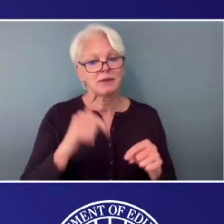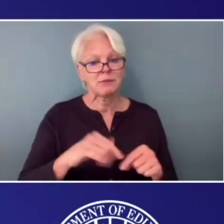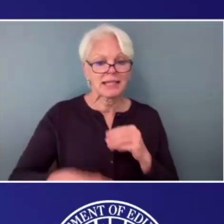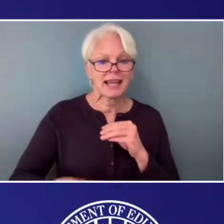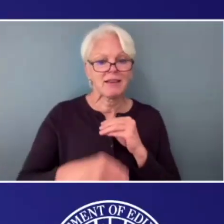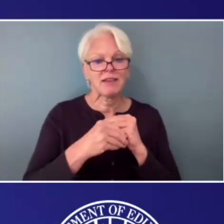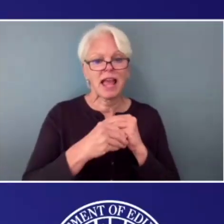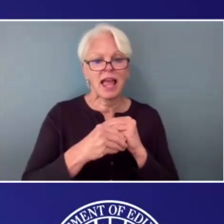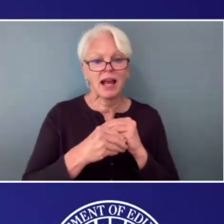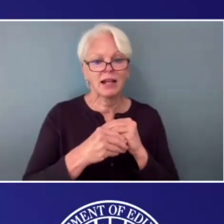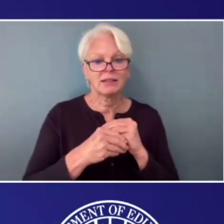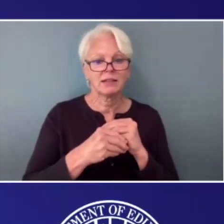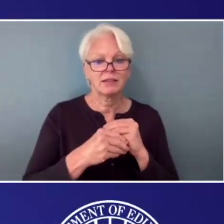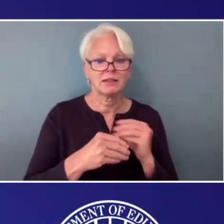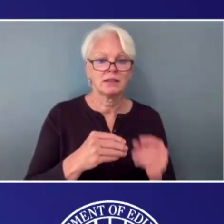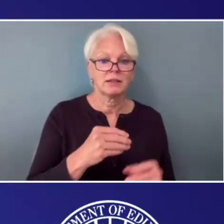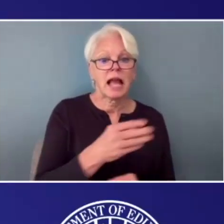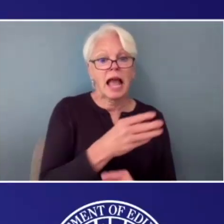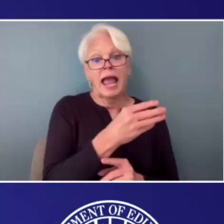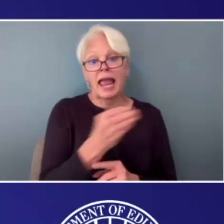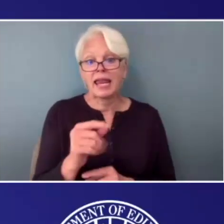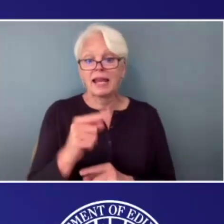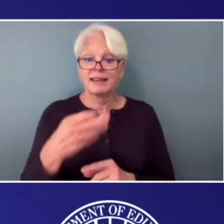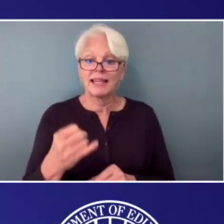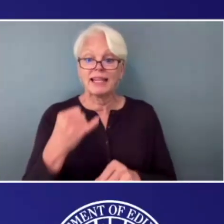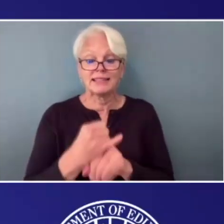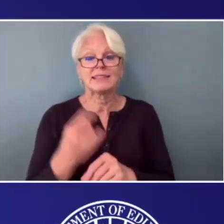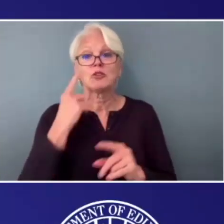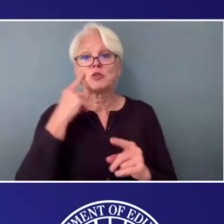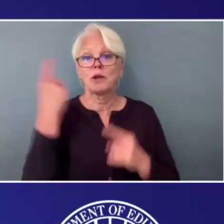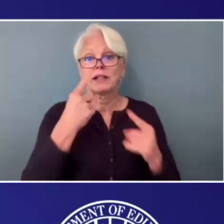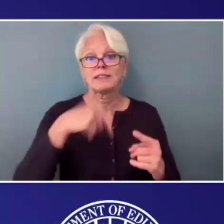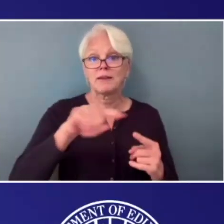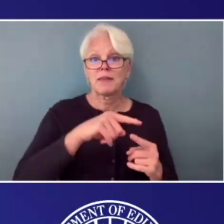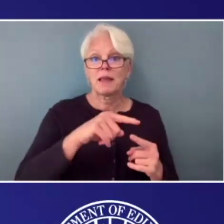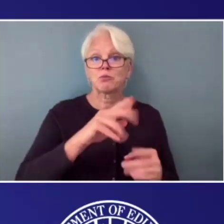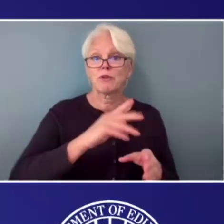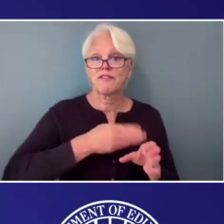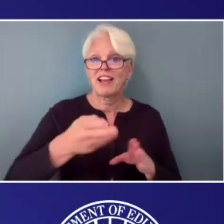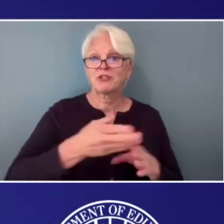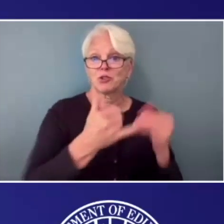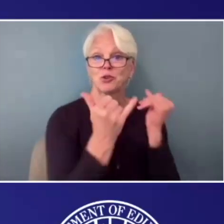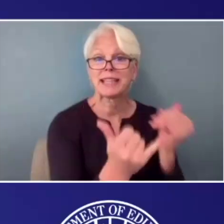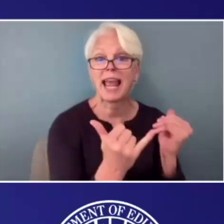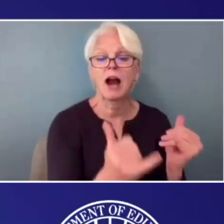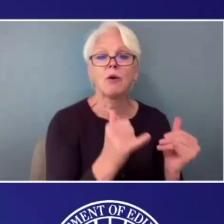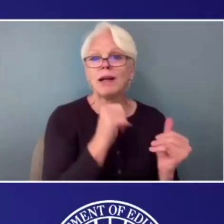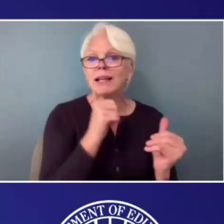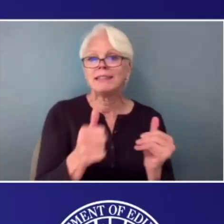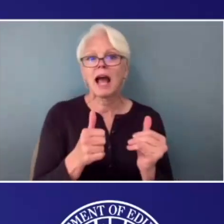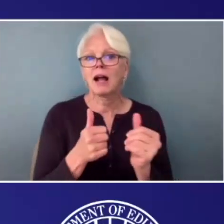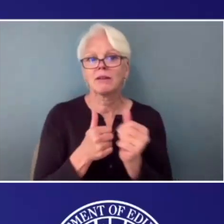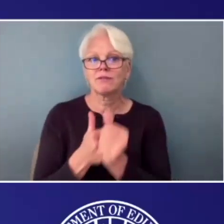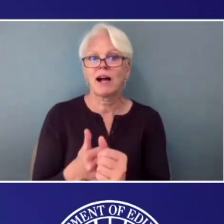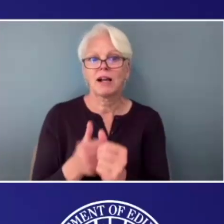and the institution considers them professional now. Not by the criteria under one Romanette